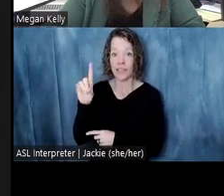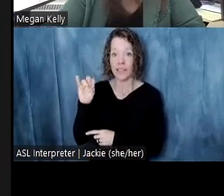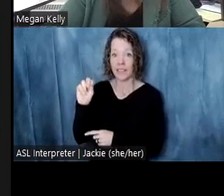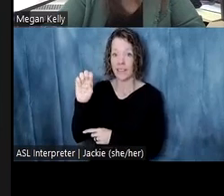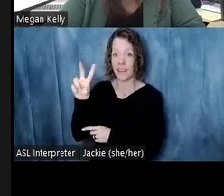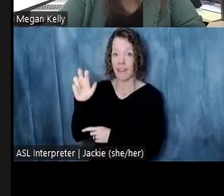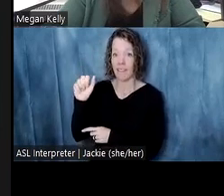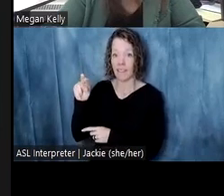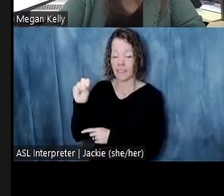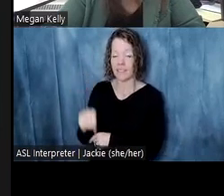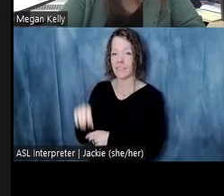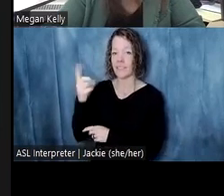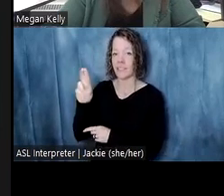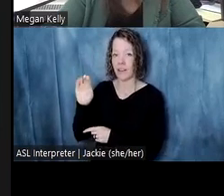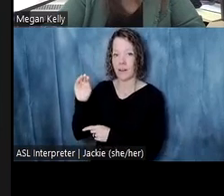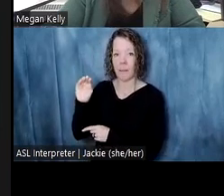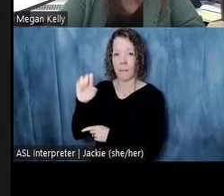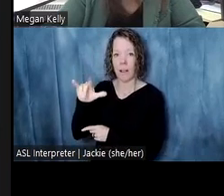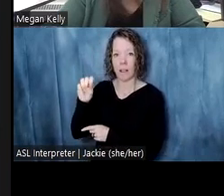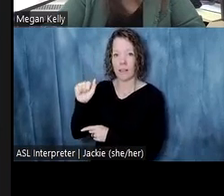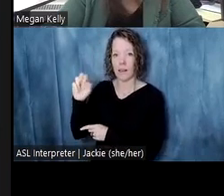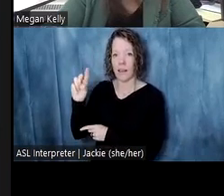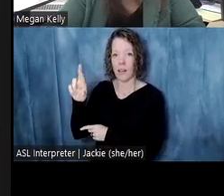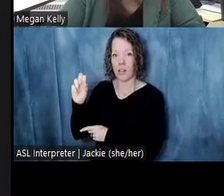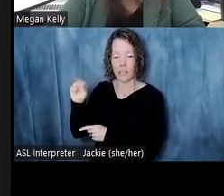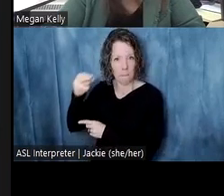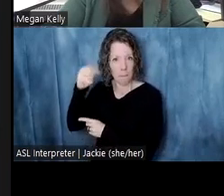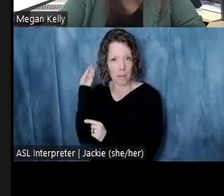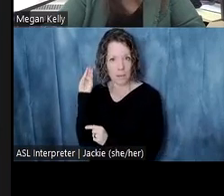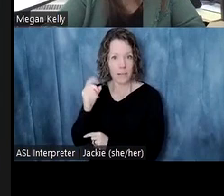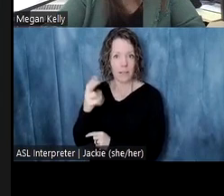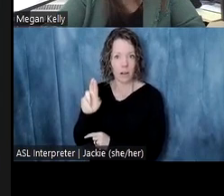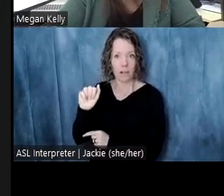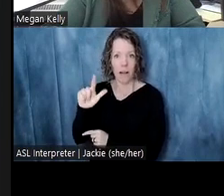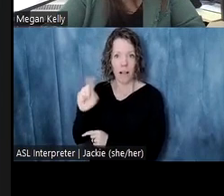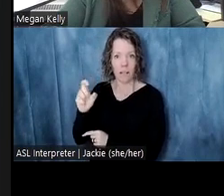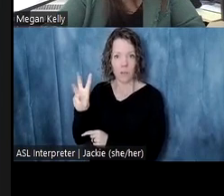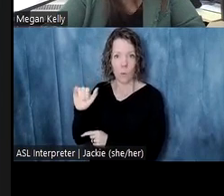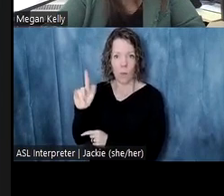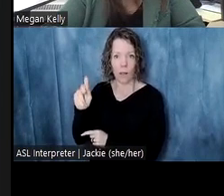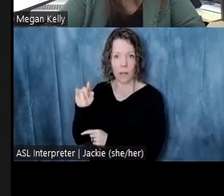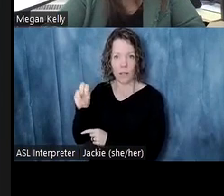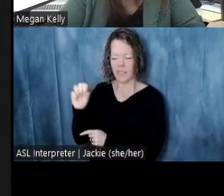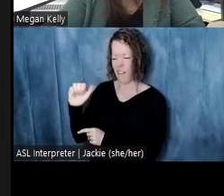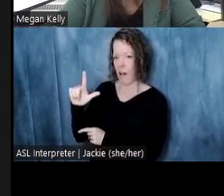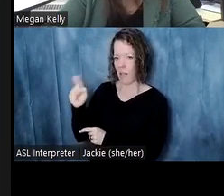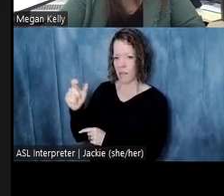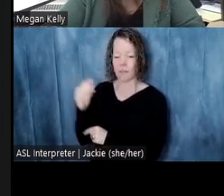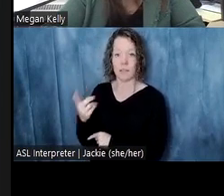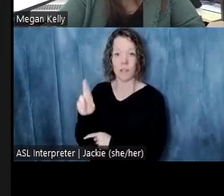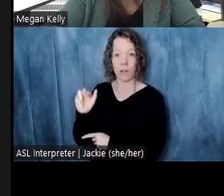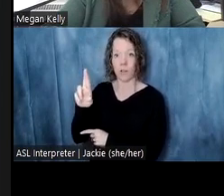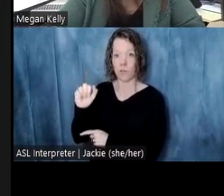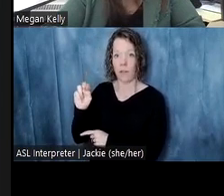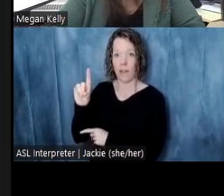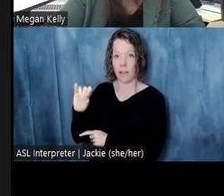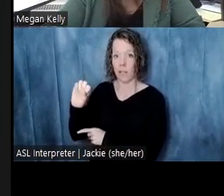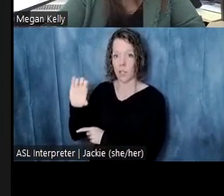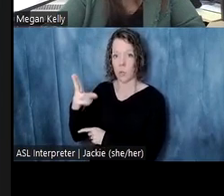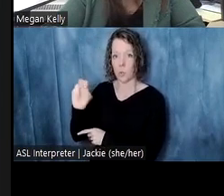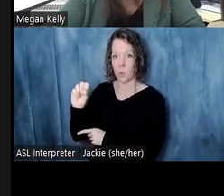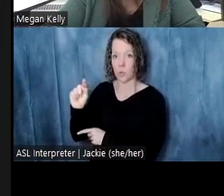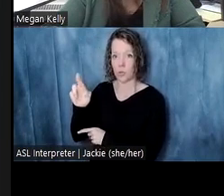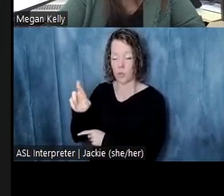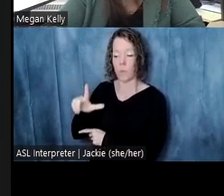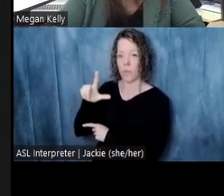Dr. Melissa Anderson, Dr. Alex Wilkins, Dr. Randi Schuster, Dr. Lourah Kelly, and the privilege of